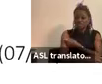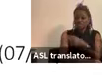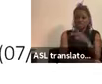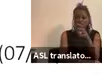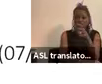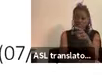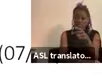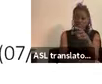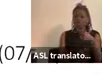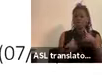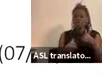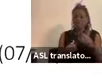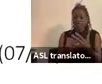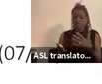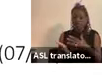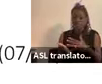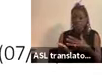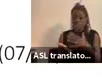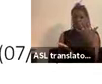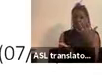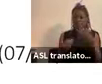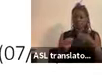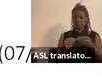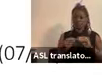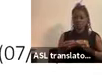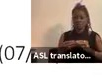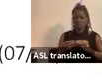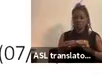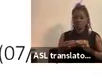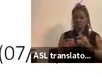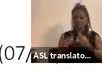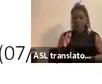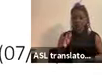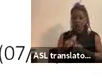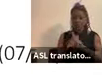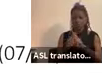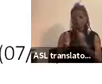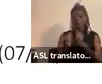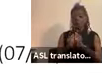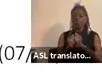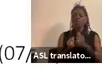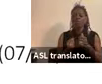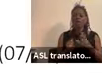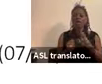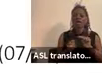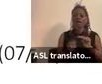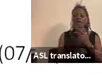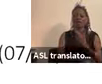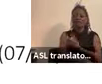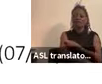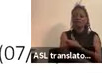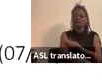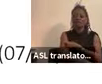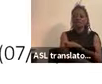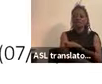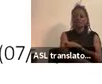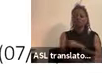five times the number of cases occurring in the unvaccinated population. And if I can just add this is due to the